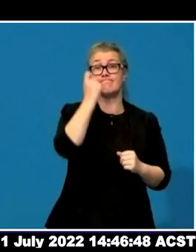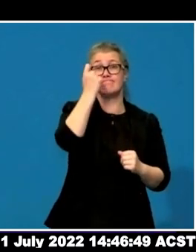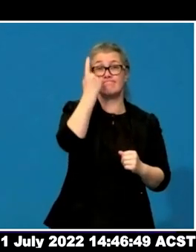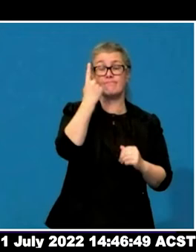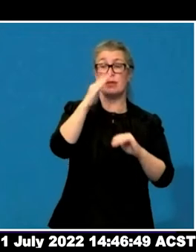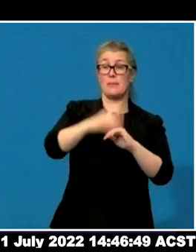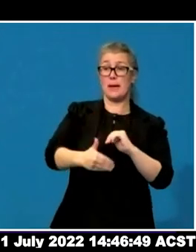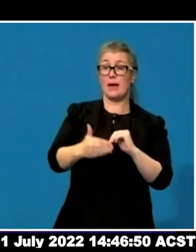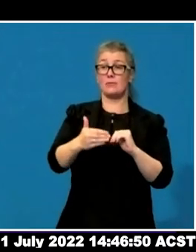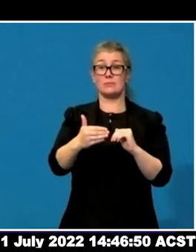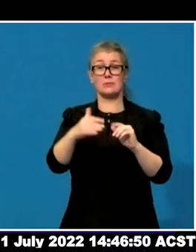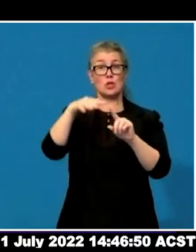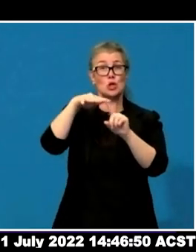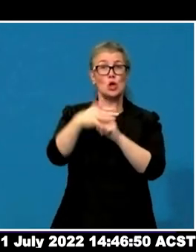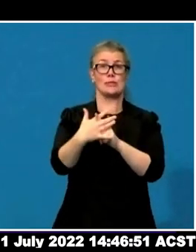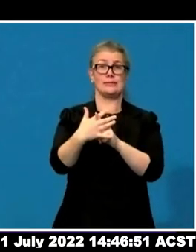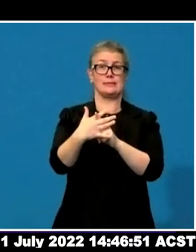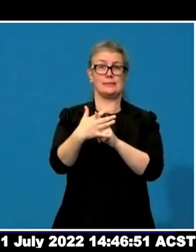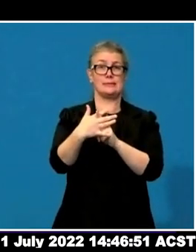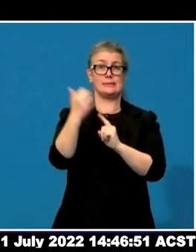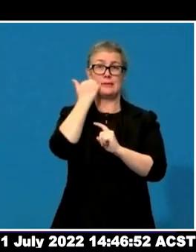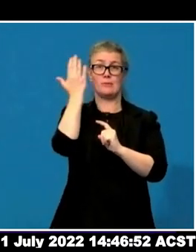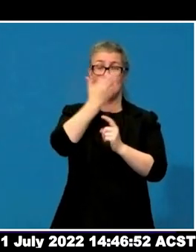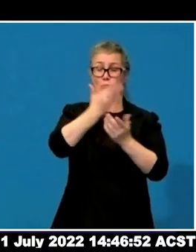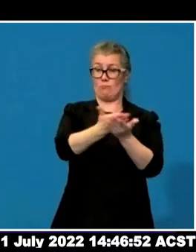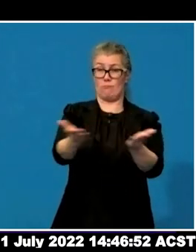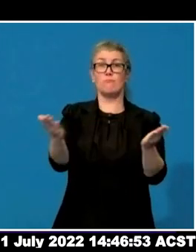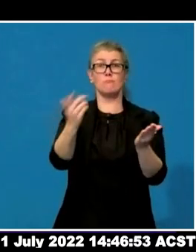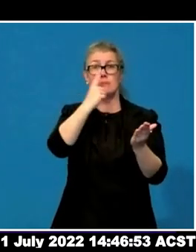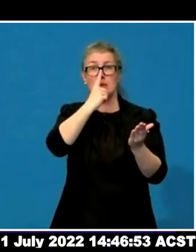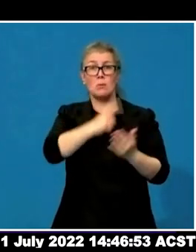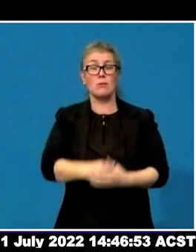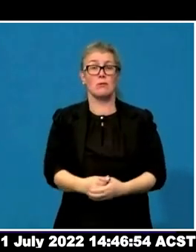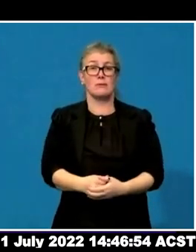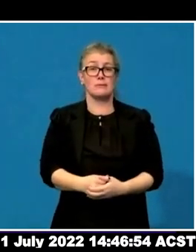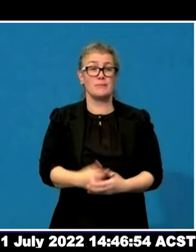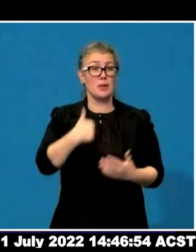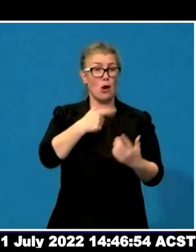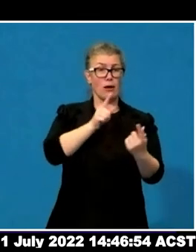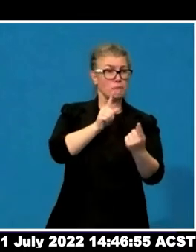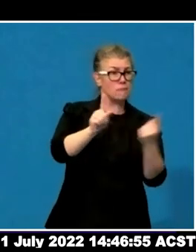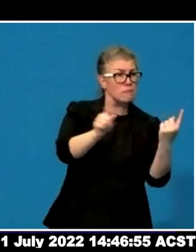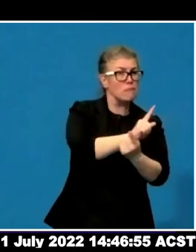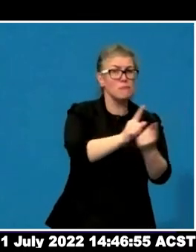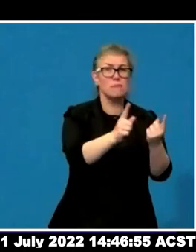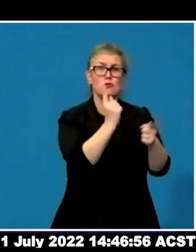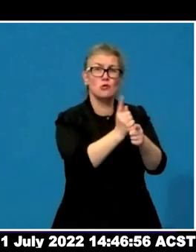in remote and very remote places. The people that I've spoken to from the agency that have previously either been